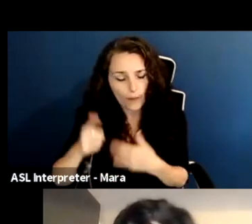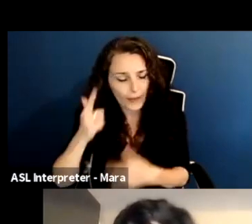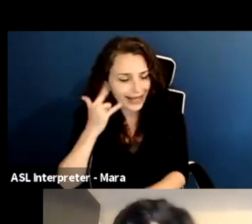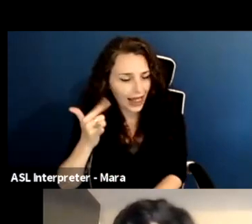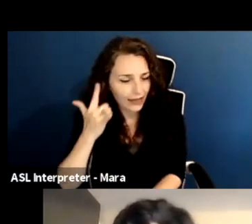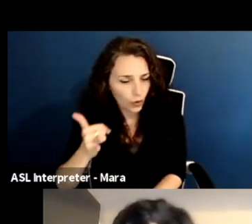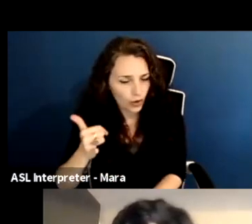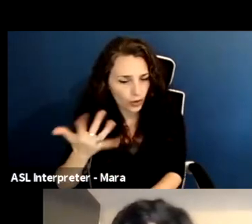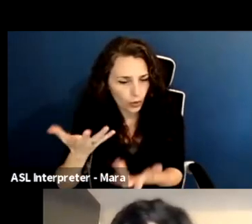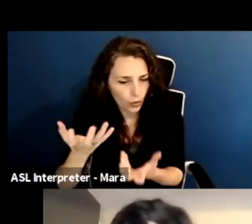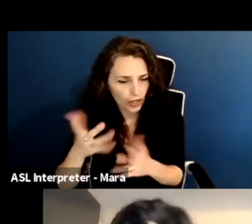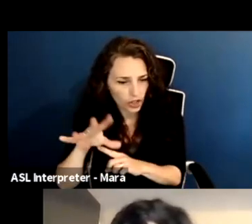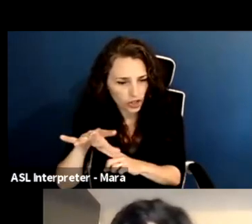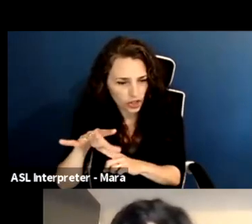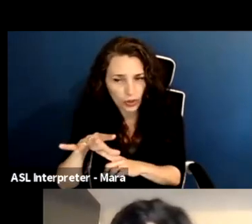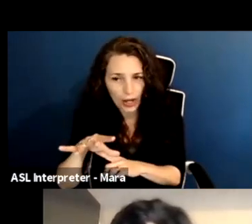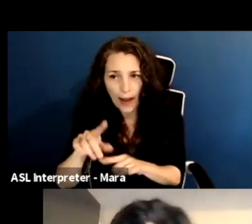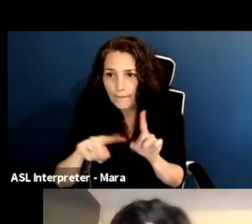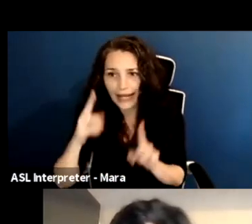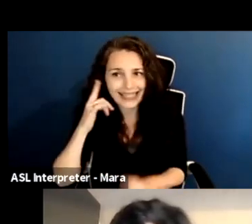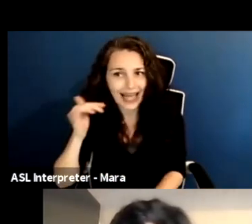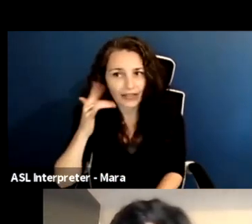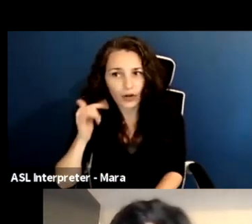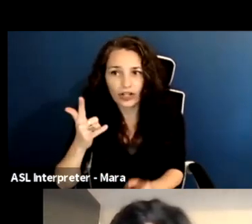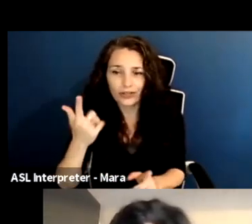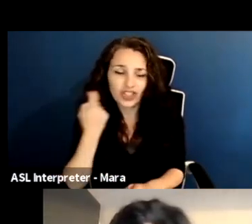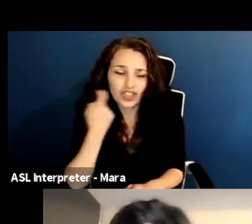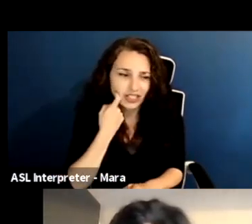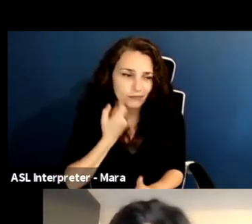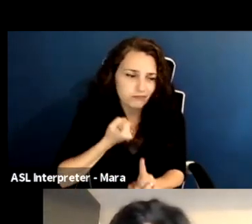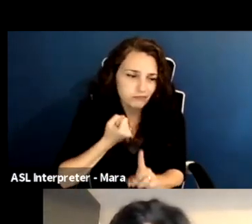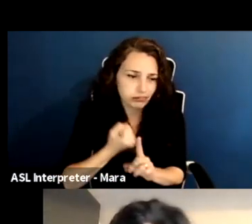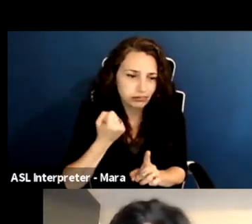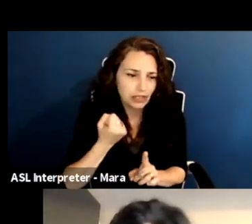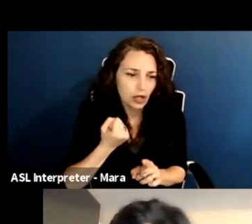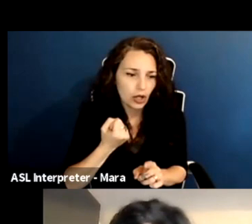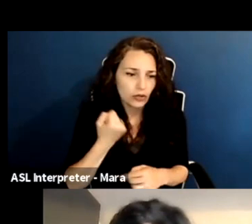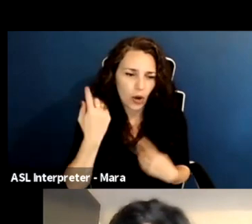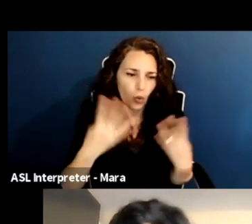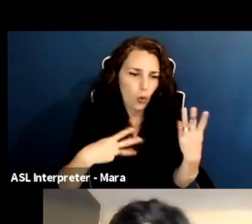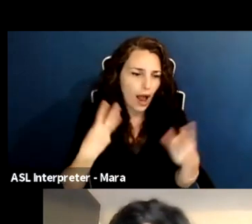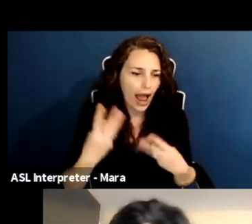and California had just been going through all the wildfires, so we have to keep also watching,